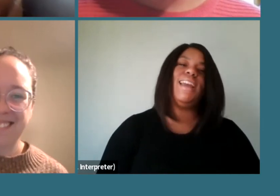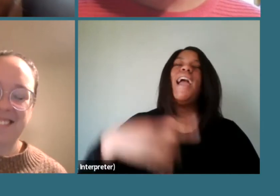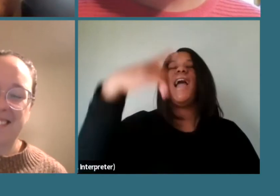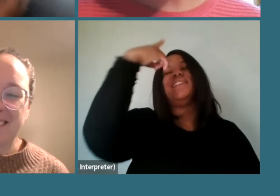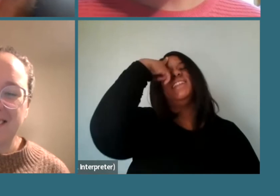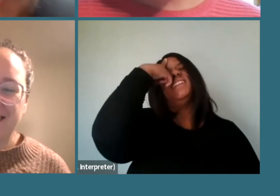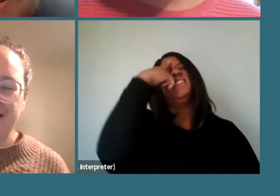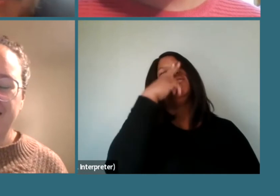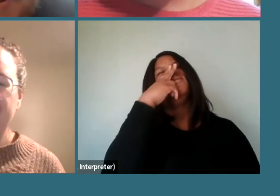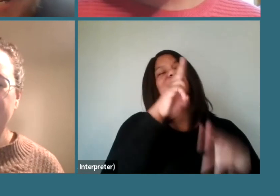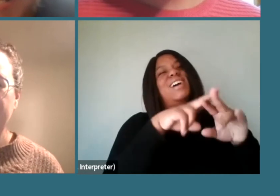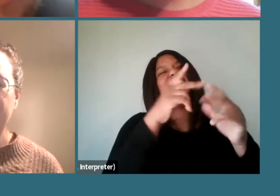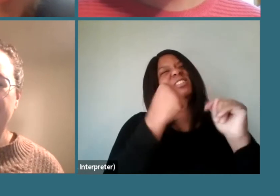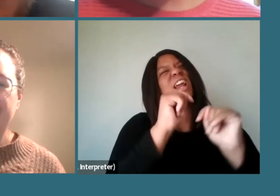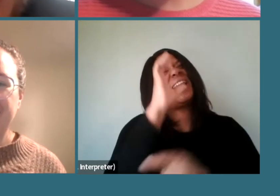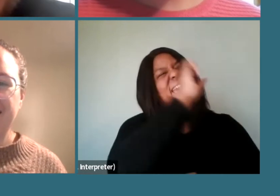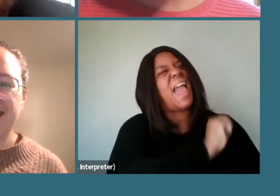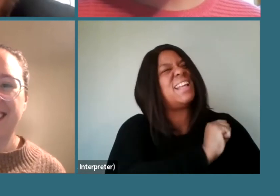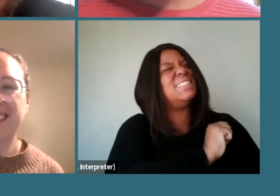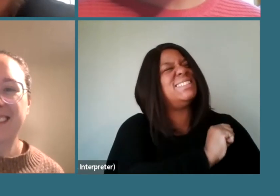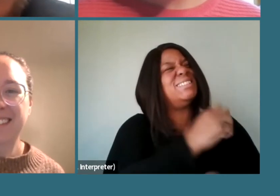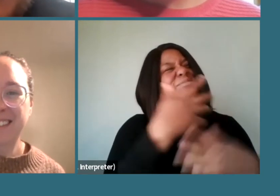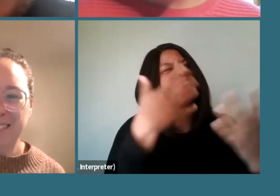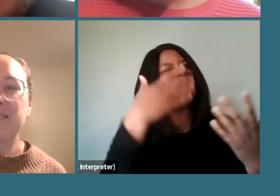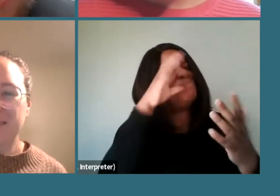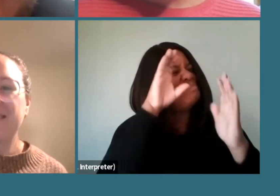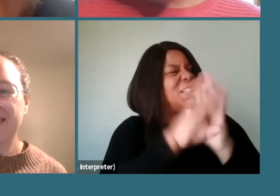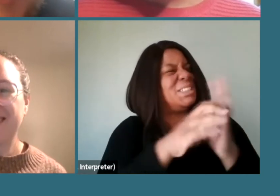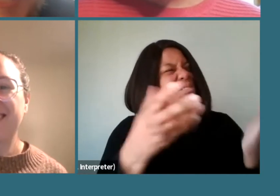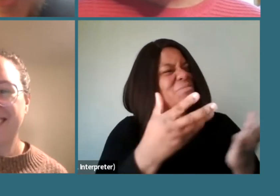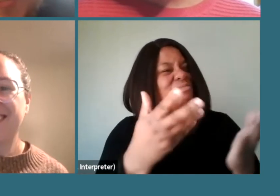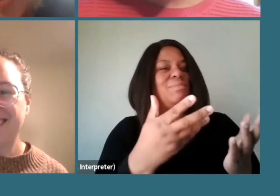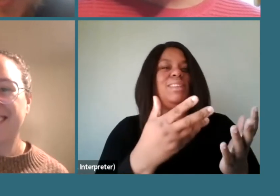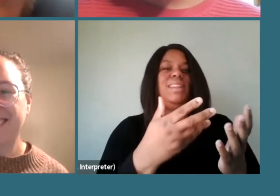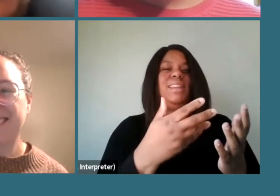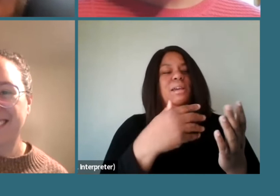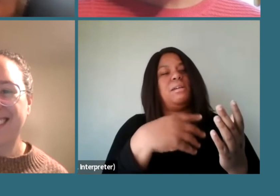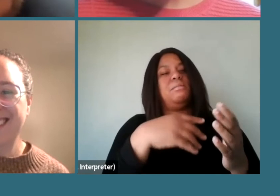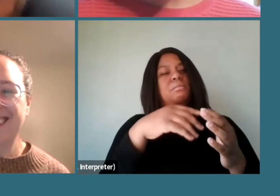trying to guess sort of what it is, just based on the vibe list alone.